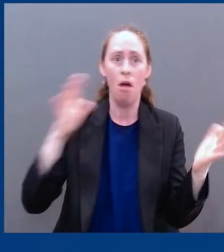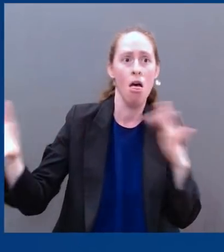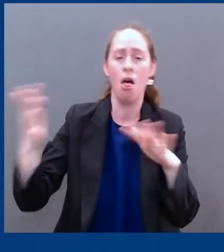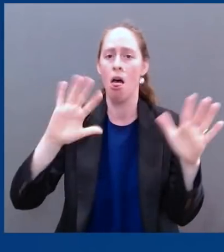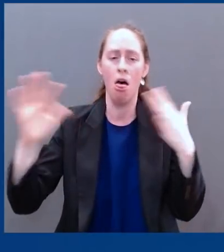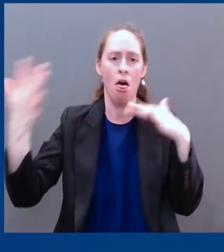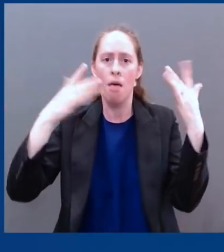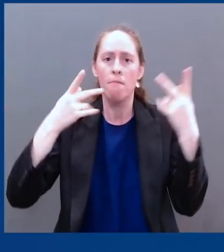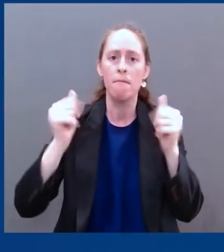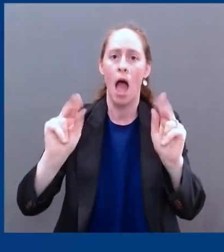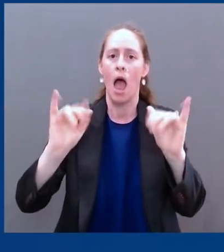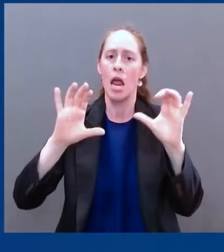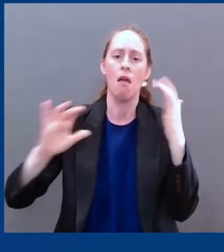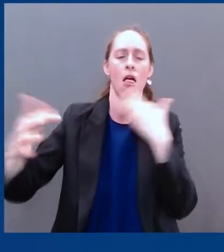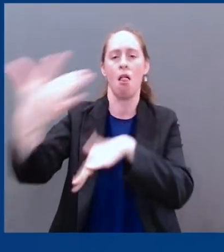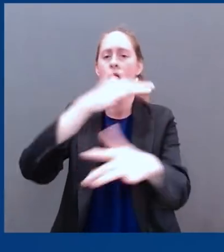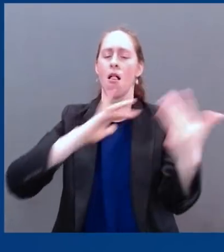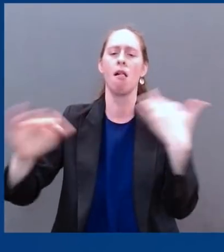We know what tools we need to fight the virus.